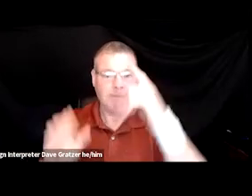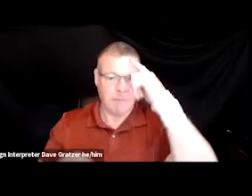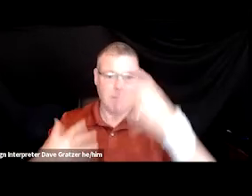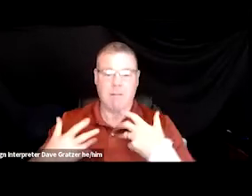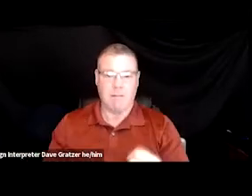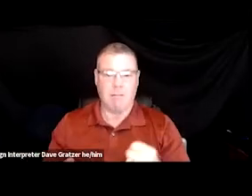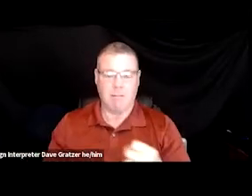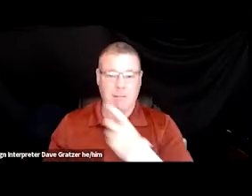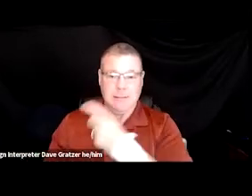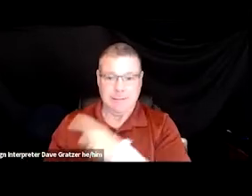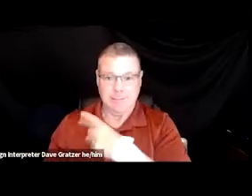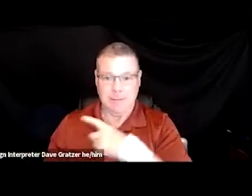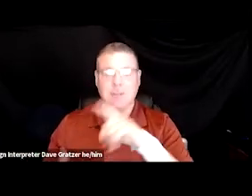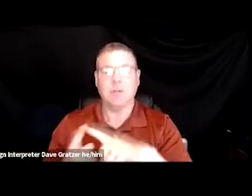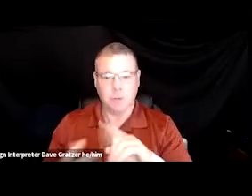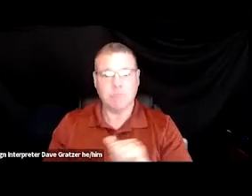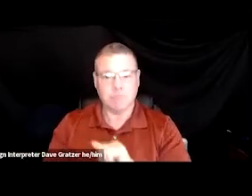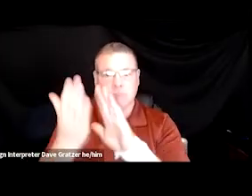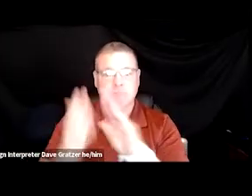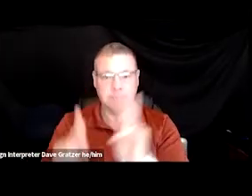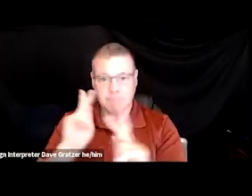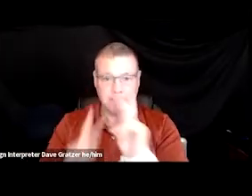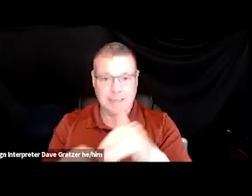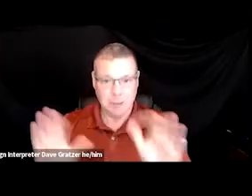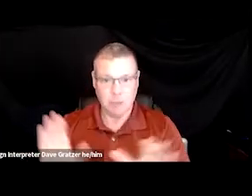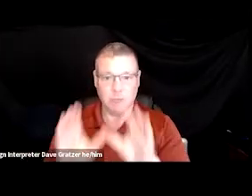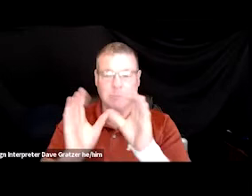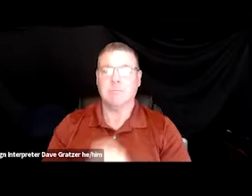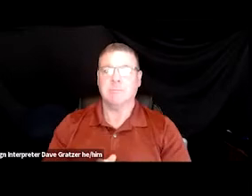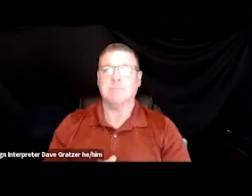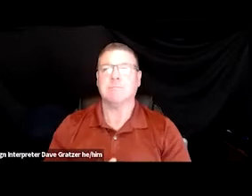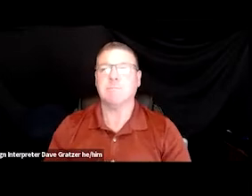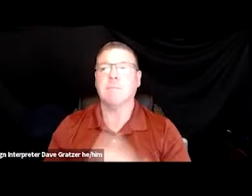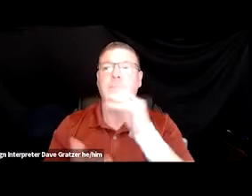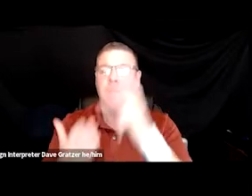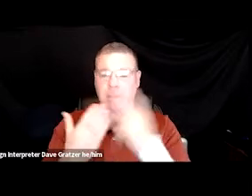to address individuals in crisis. So these are our mental health deputy programs.